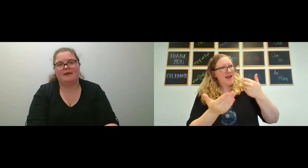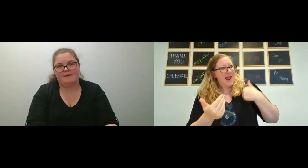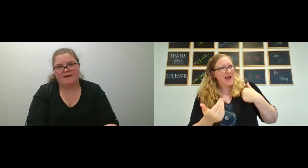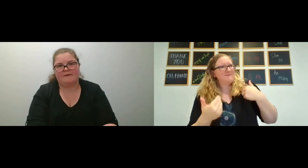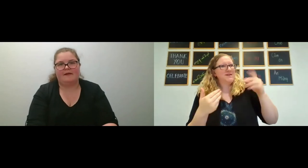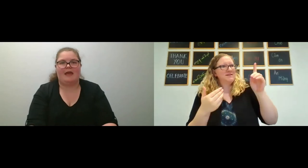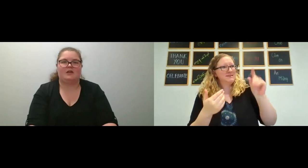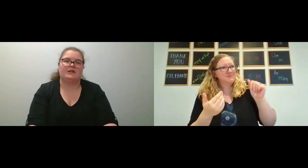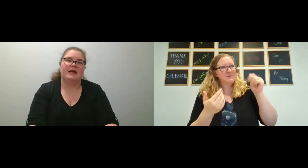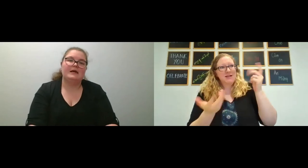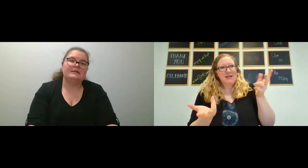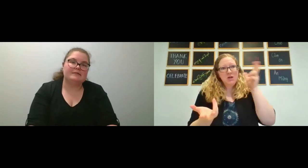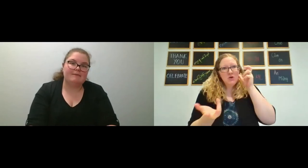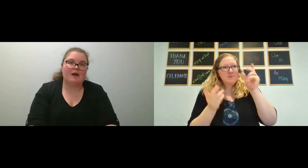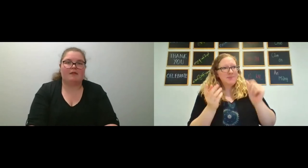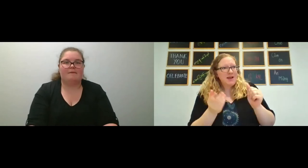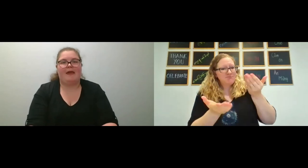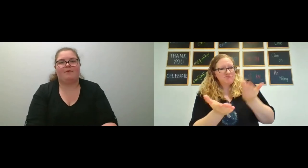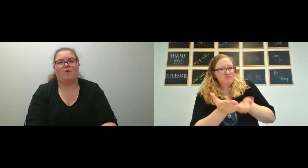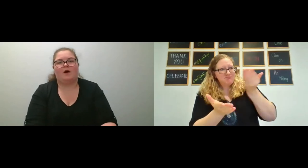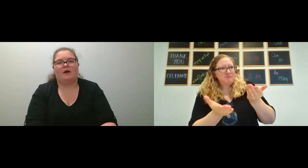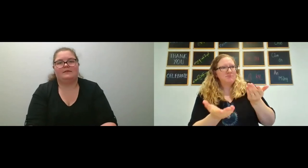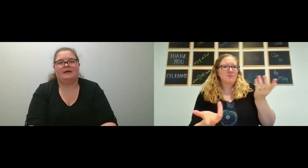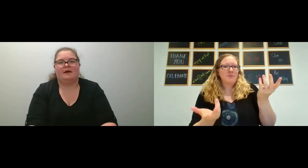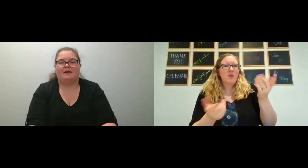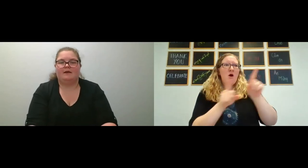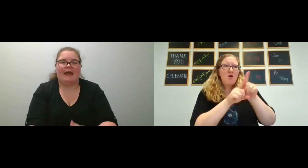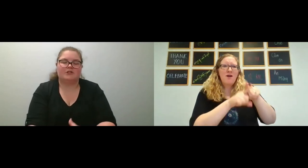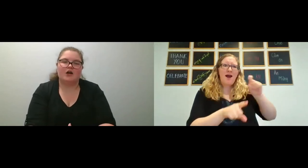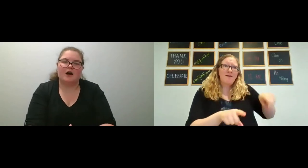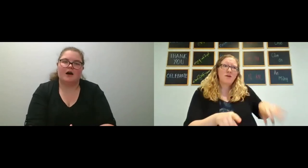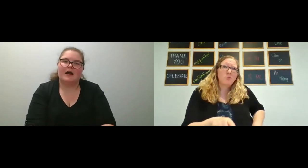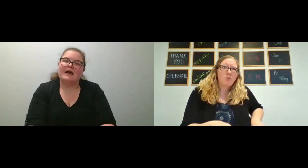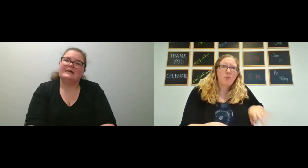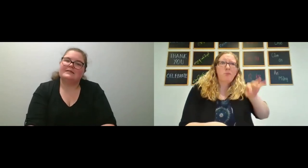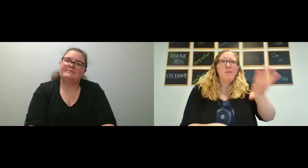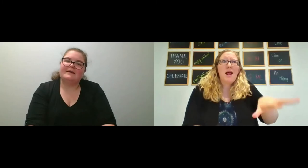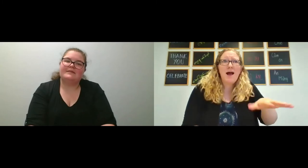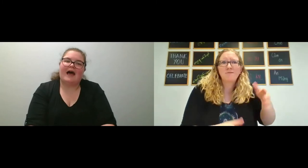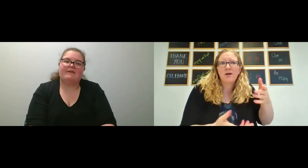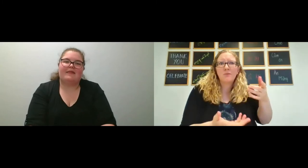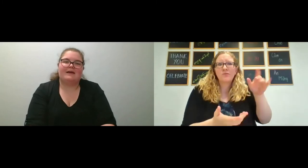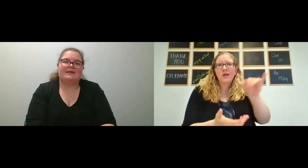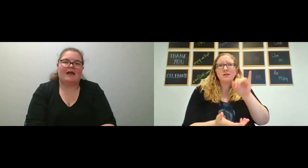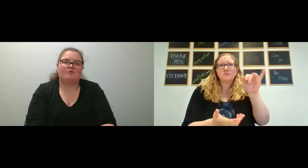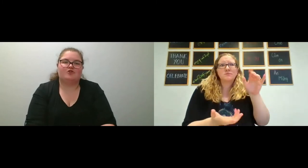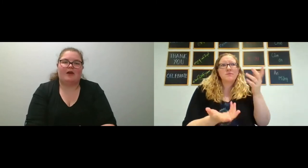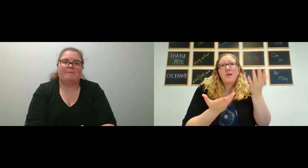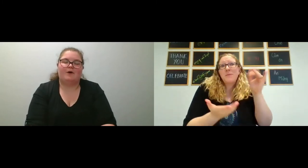get the verification, submit all the paperwork to HR. Sometimes having that time restraint put